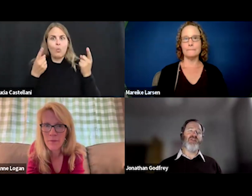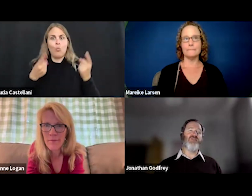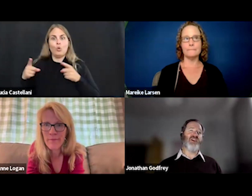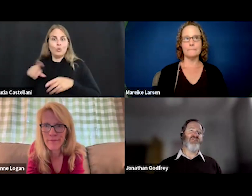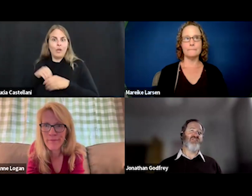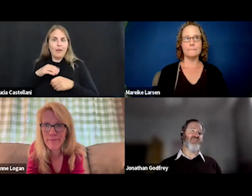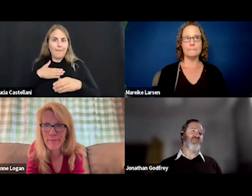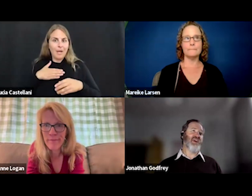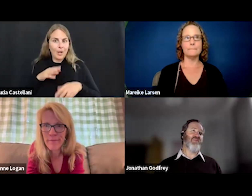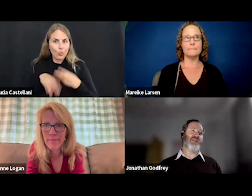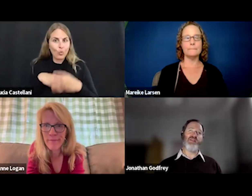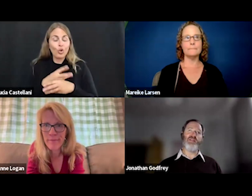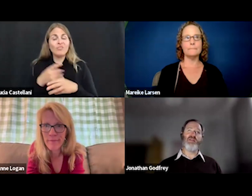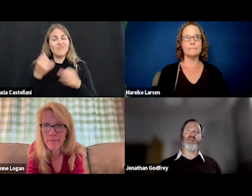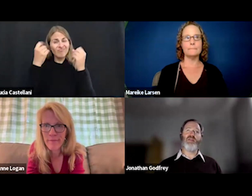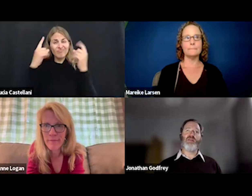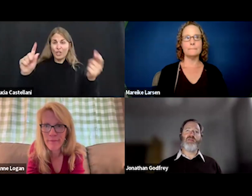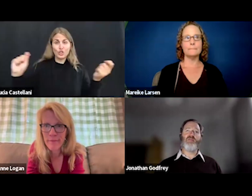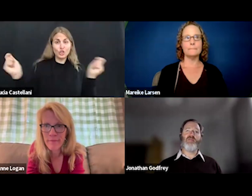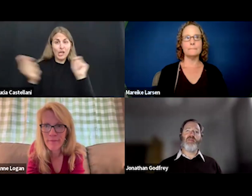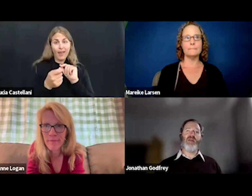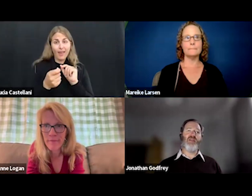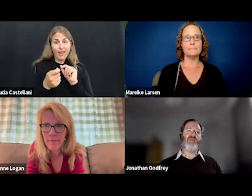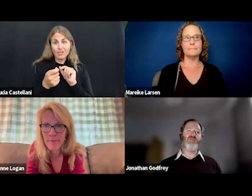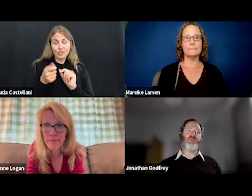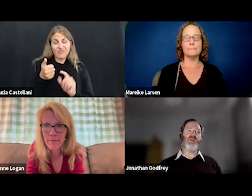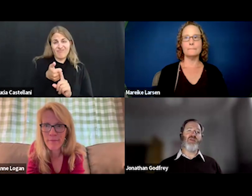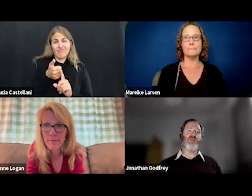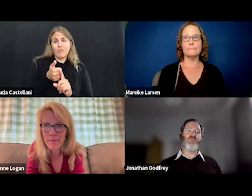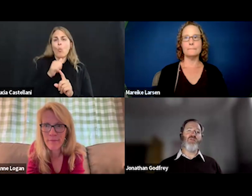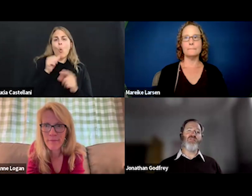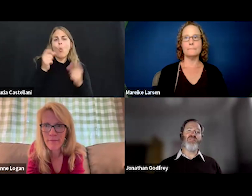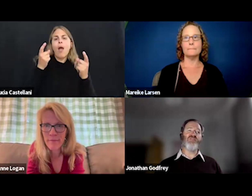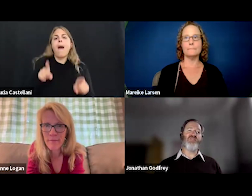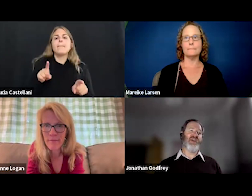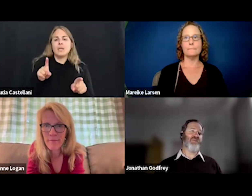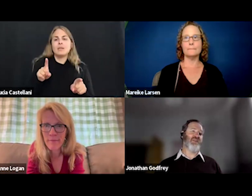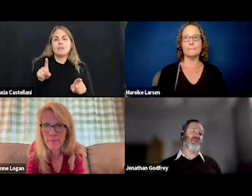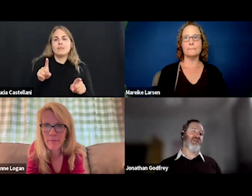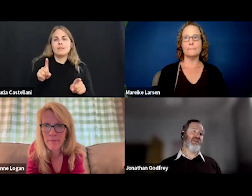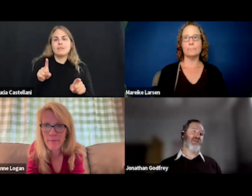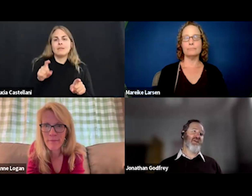And change doesn't happen unless we want it to happen.